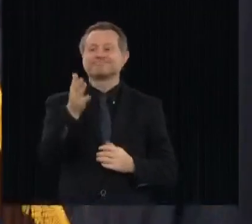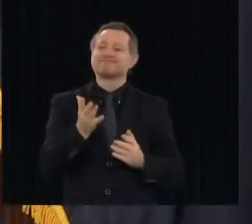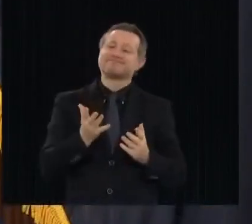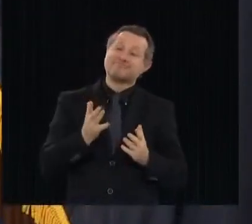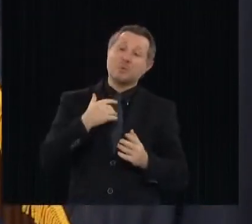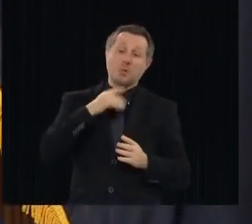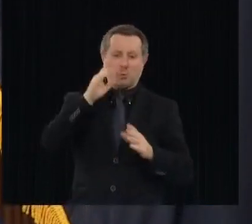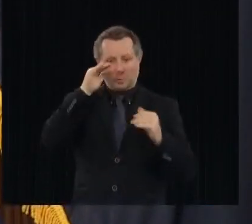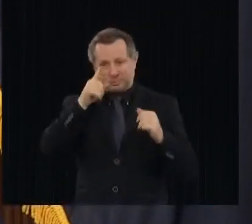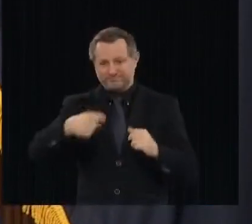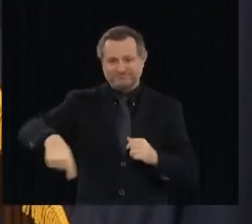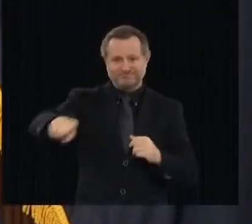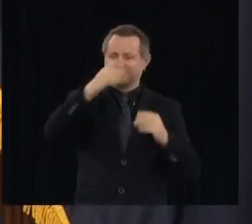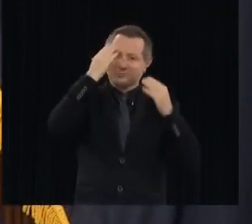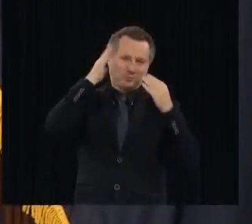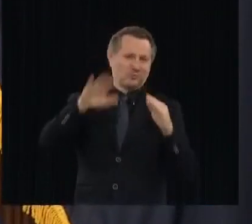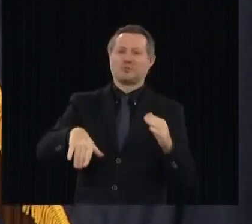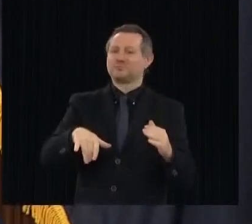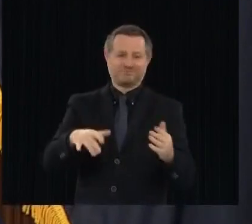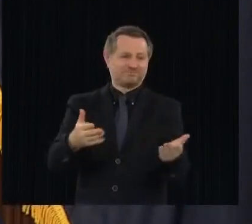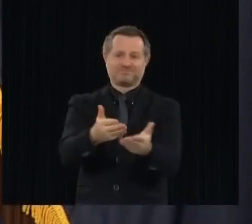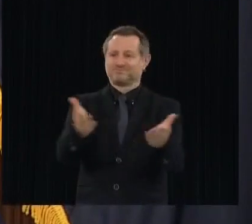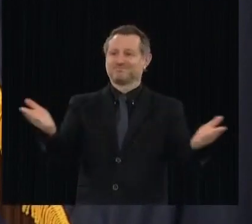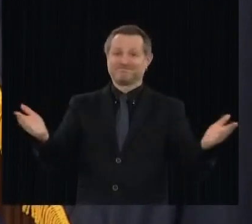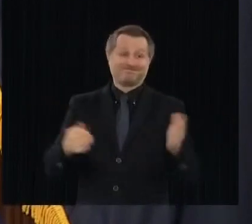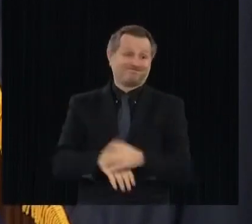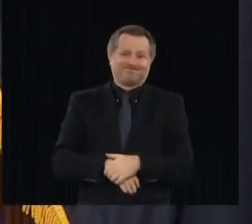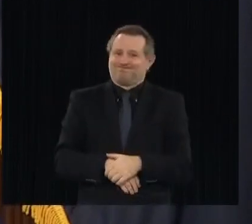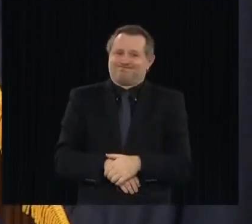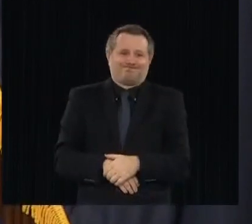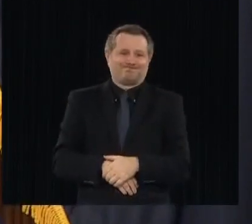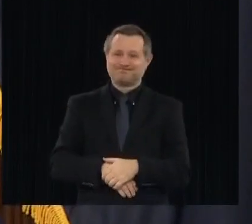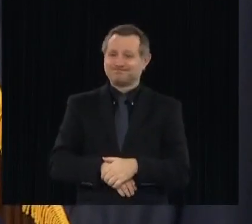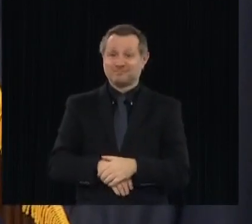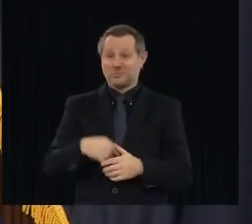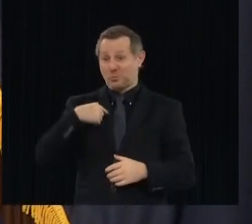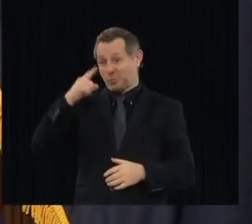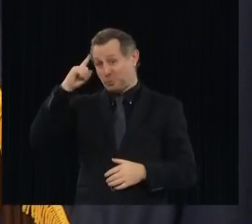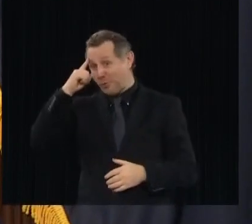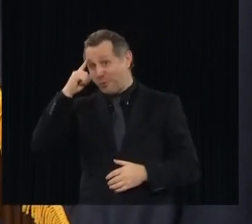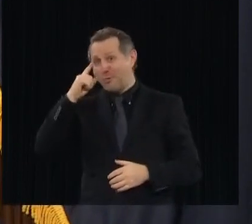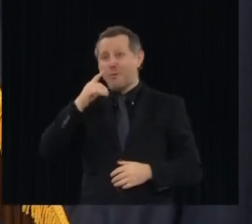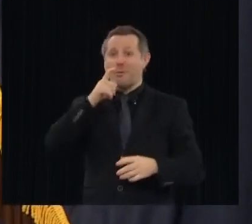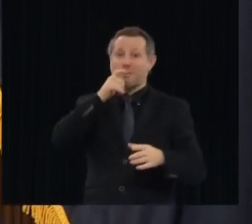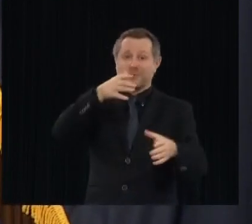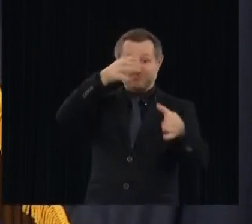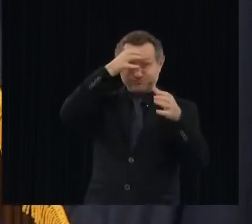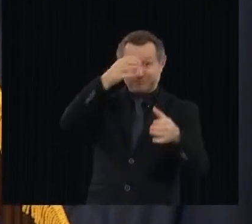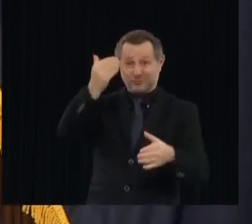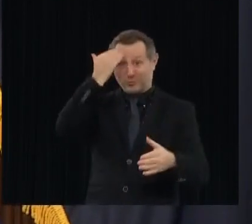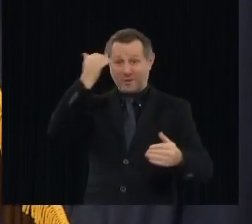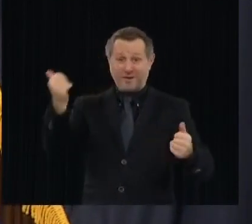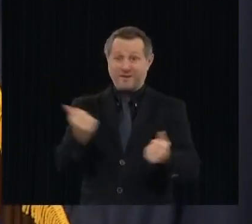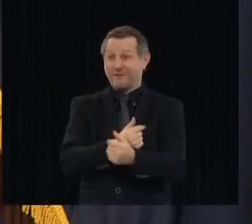CONSIDER? EXACTLY RIGHT. LOOK. NOBODY KNOWS. ONE THING WE HAVE REALIZED AS A